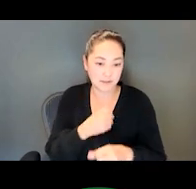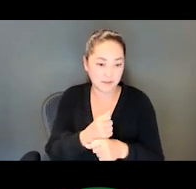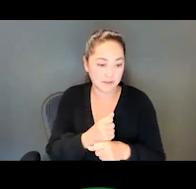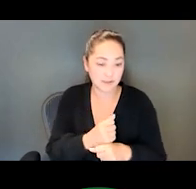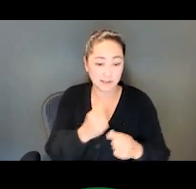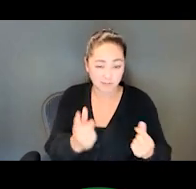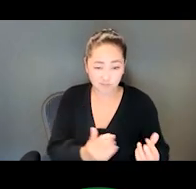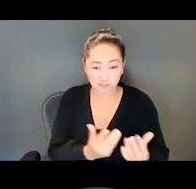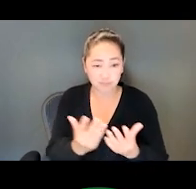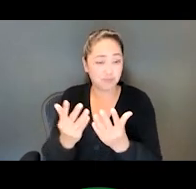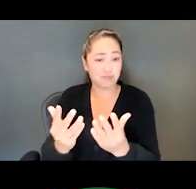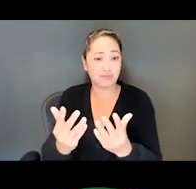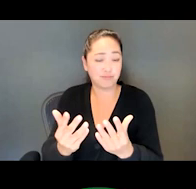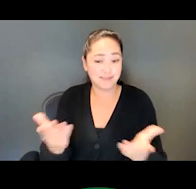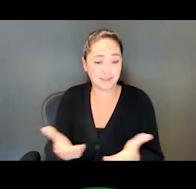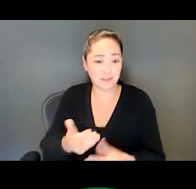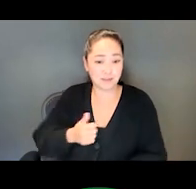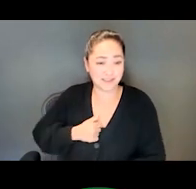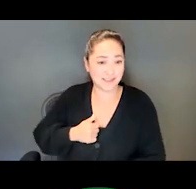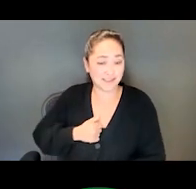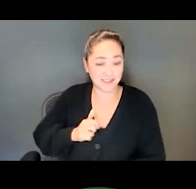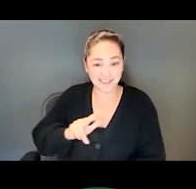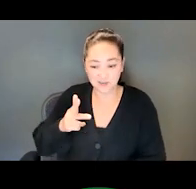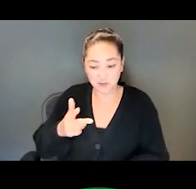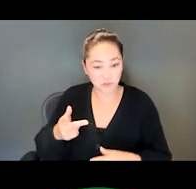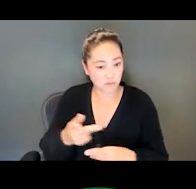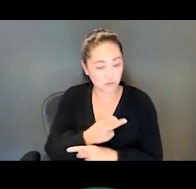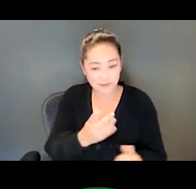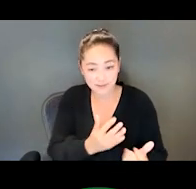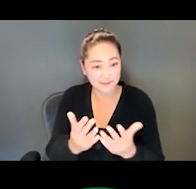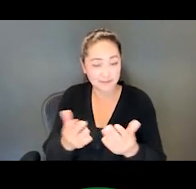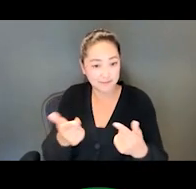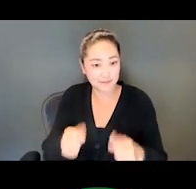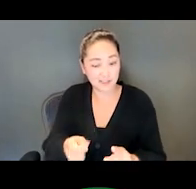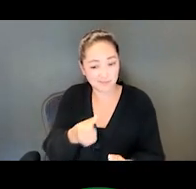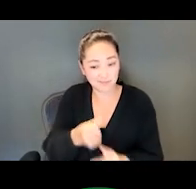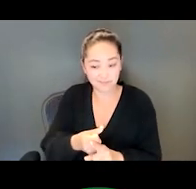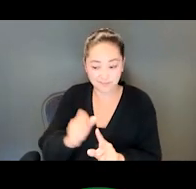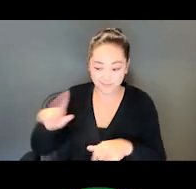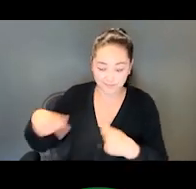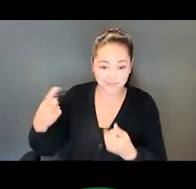one in Siberia and O 3 and the Australian wildfires that we all know about from a couple of years ago.